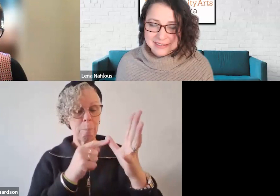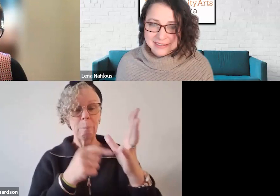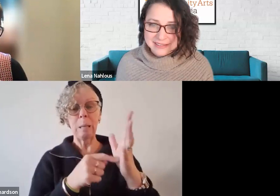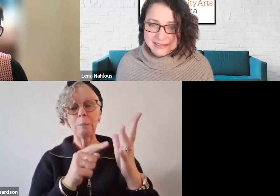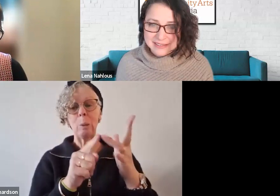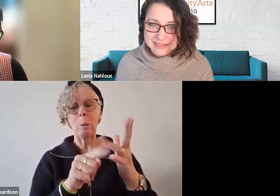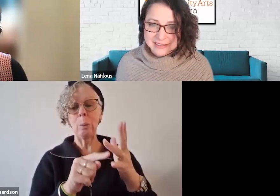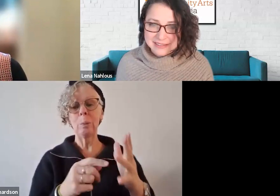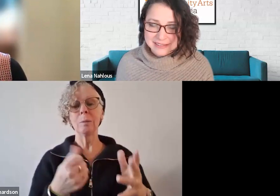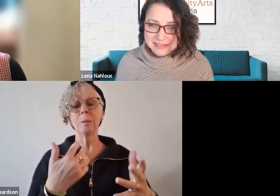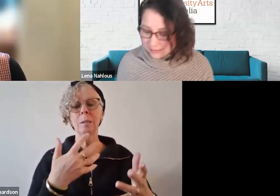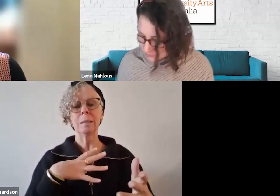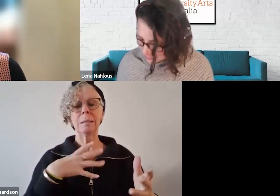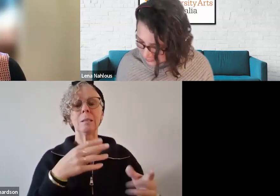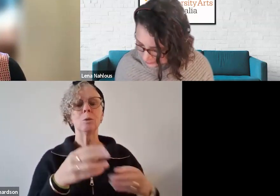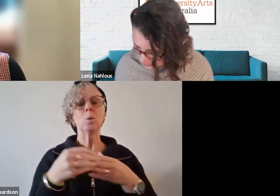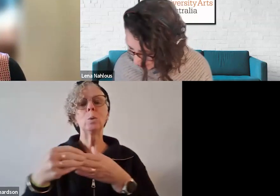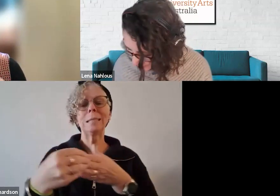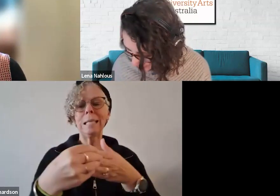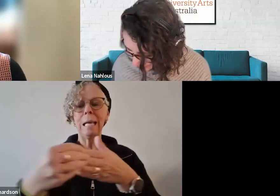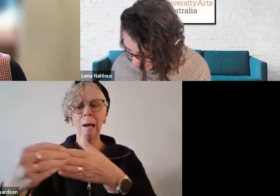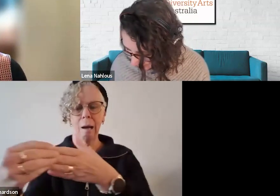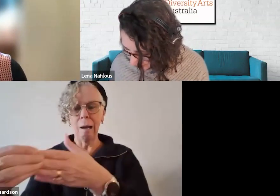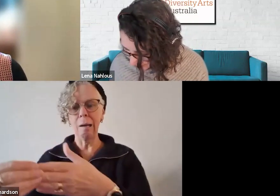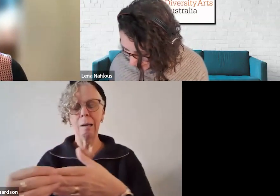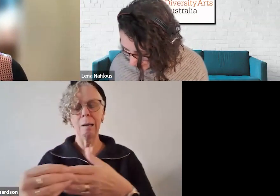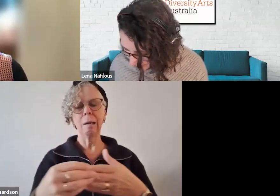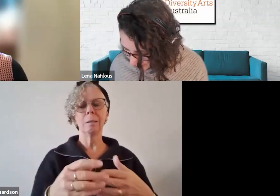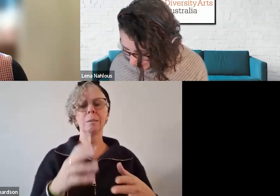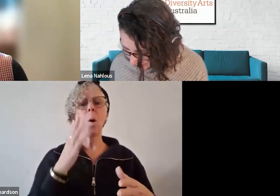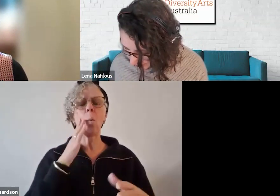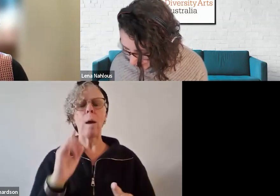And the way that Plato first started defining